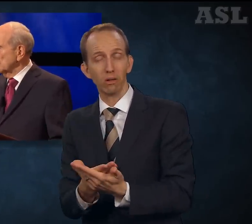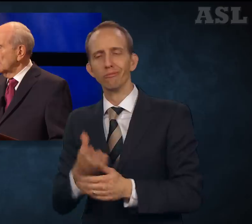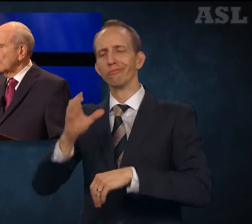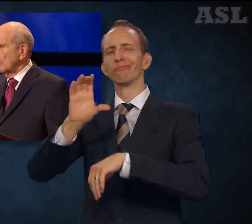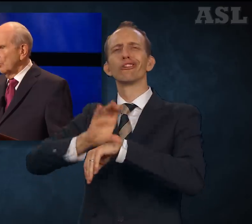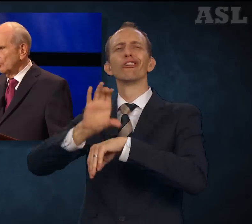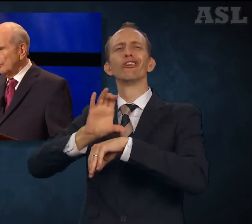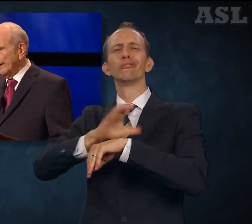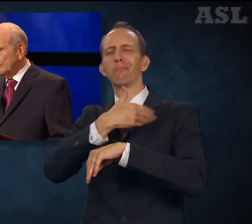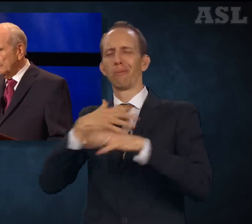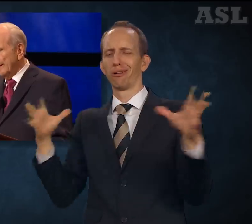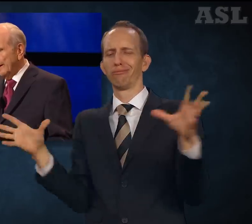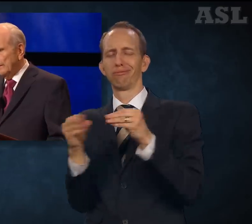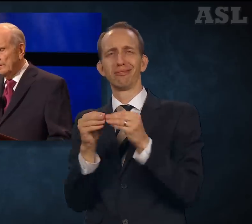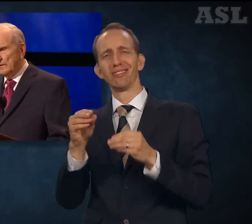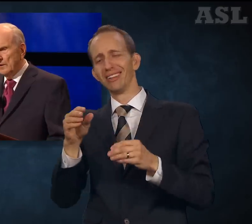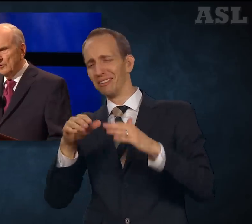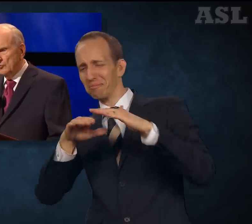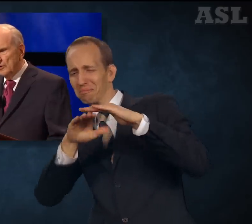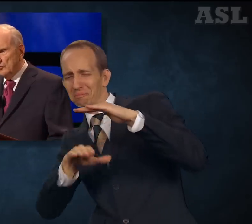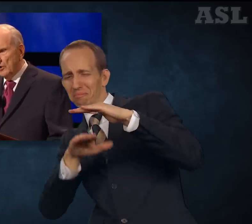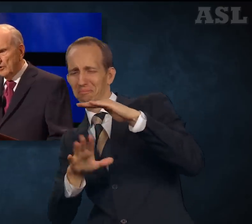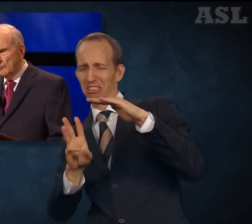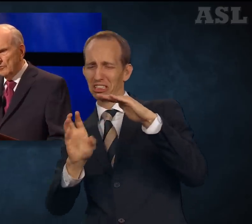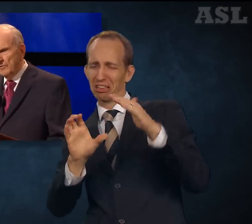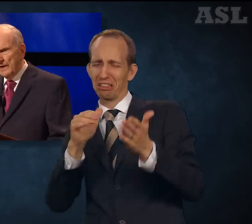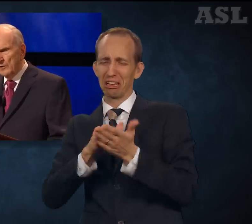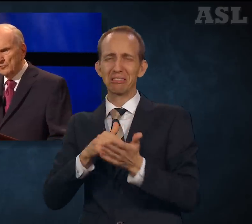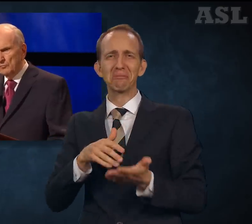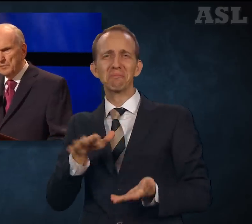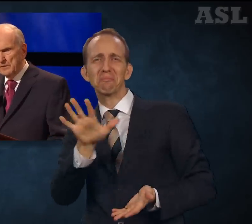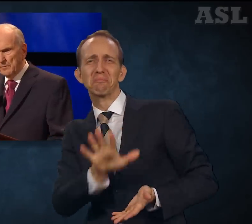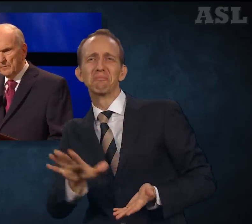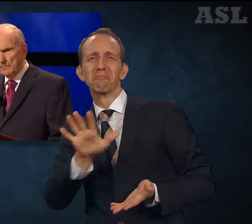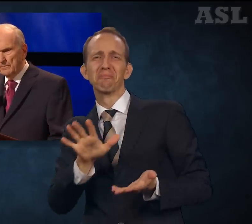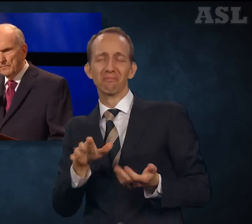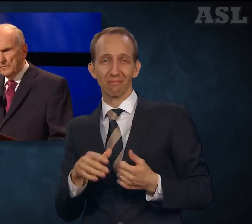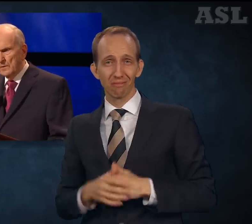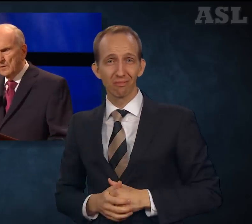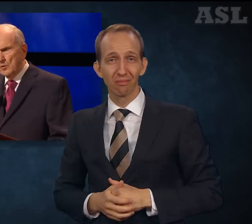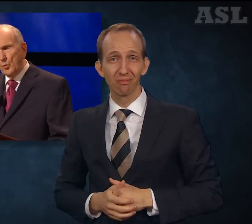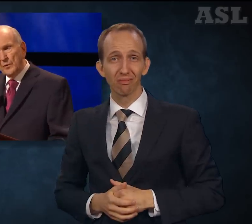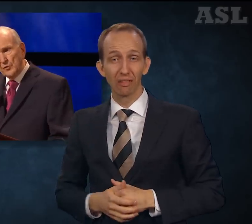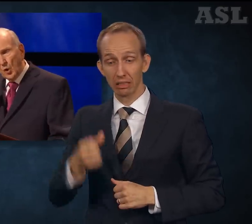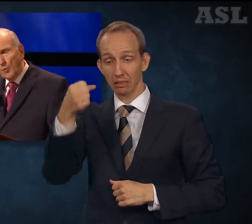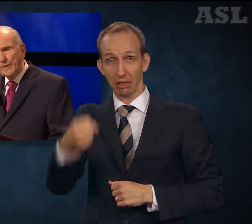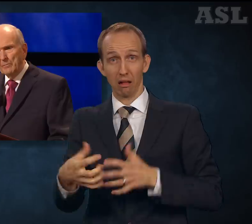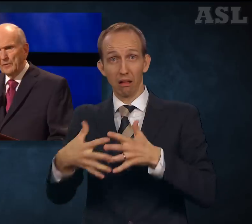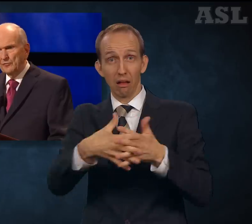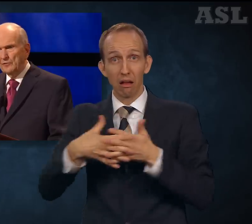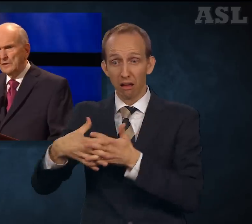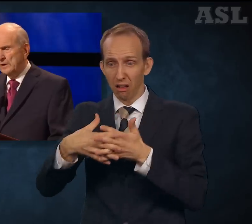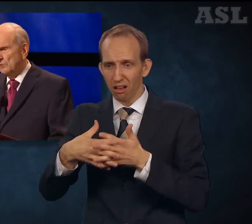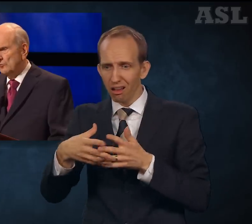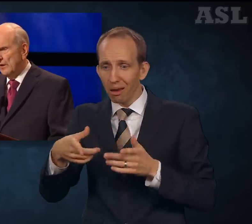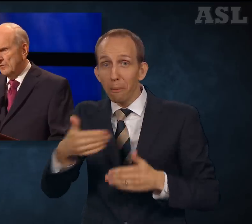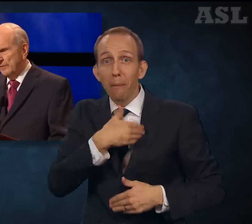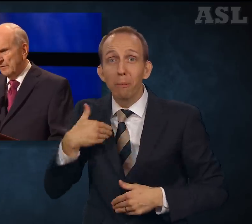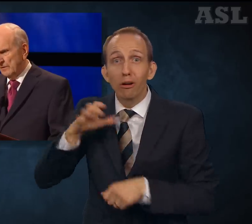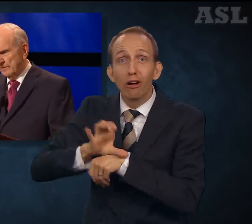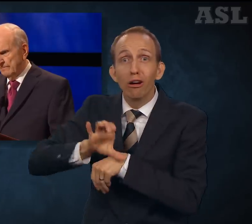IN THE YEAR I WAS BORN, THE